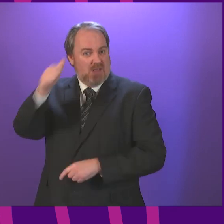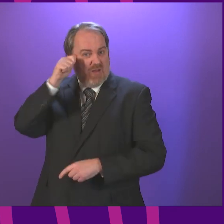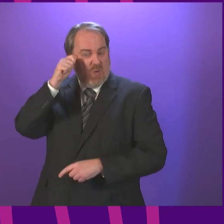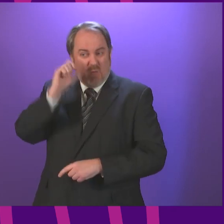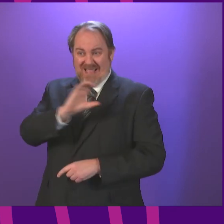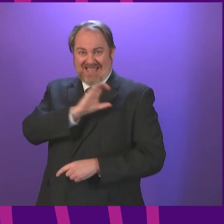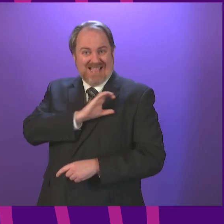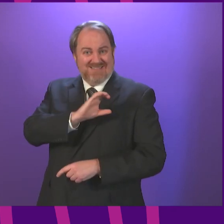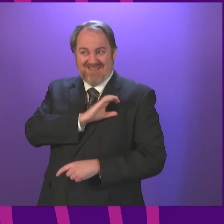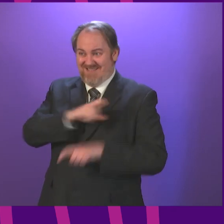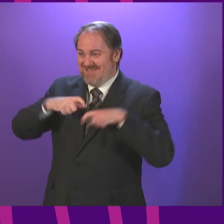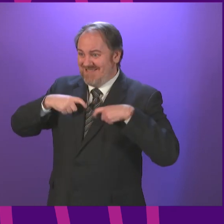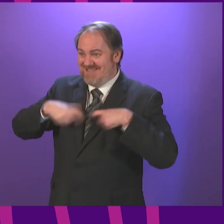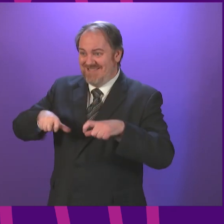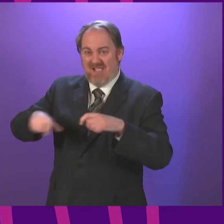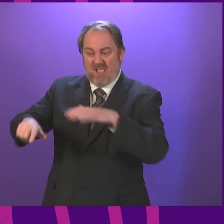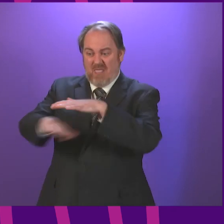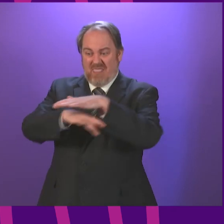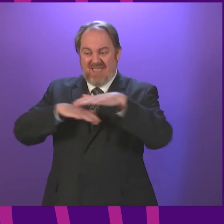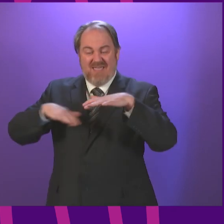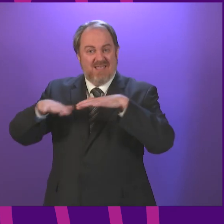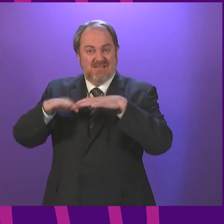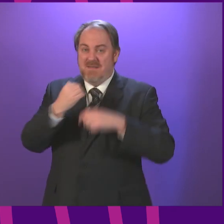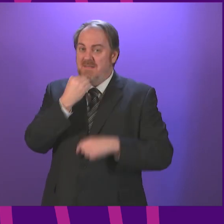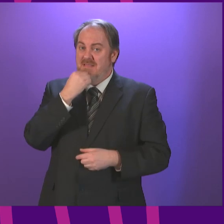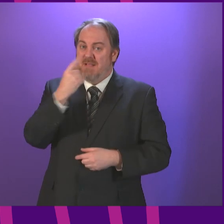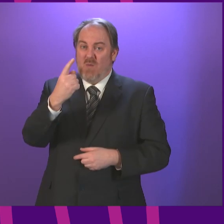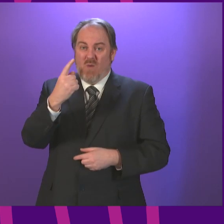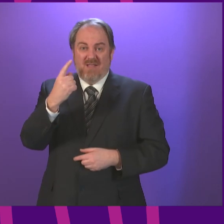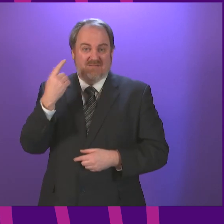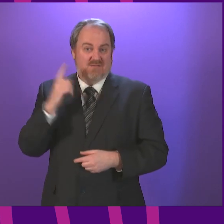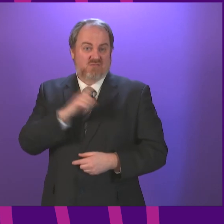cancer remains Scotland’s biggest killer. We understand why the resources of our national